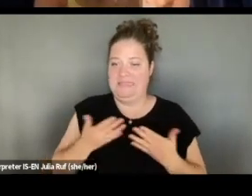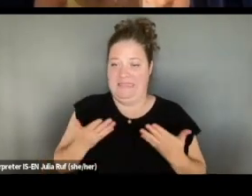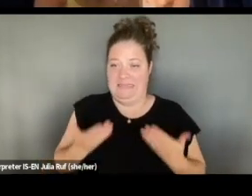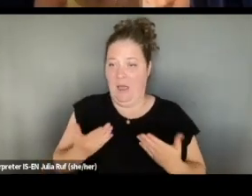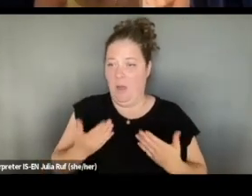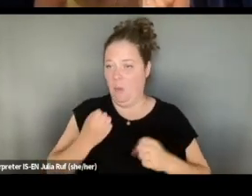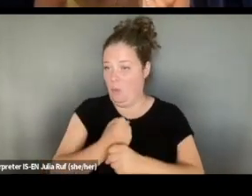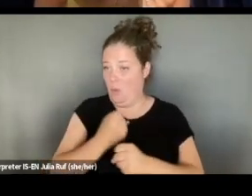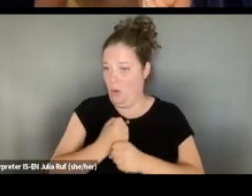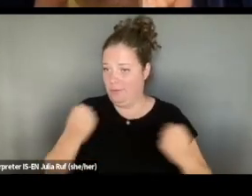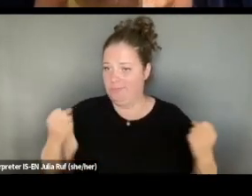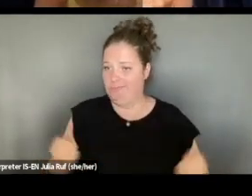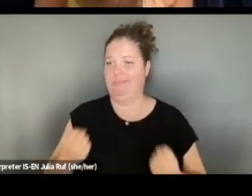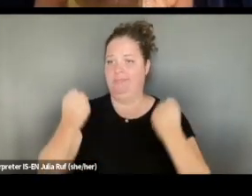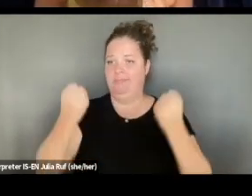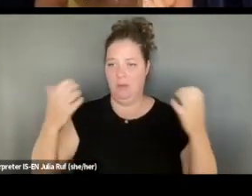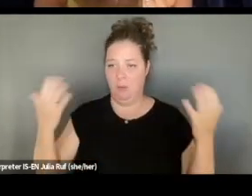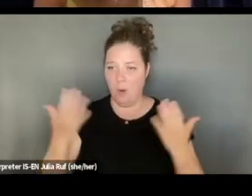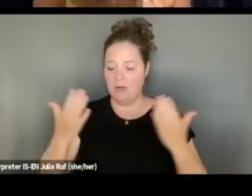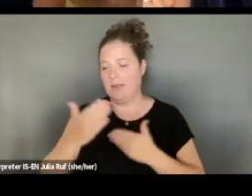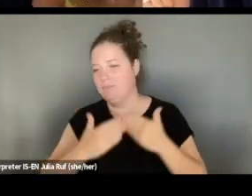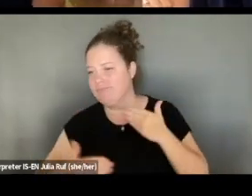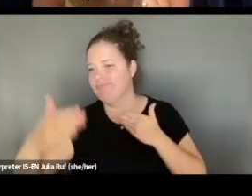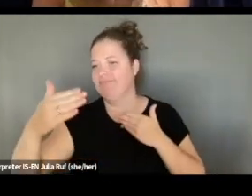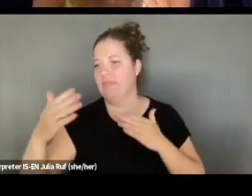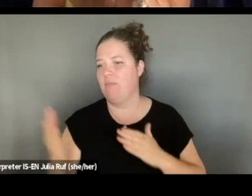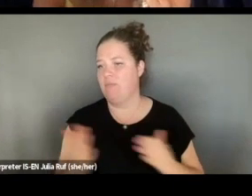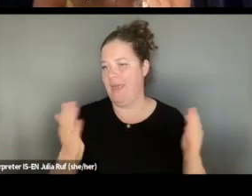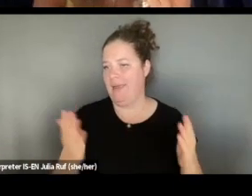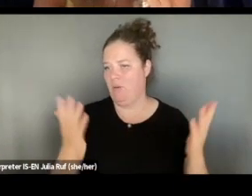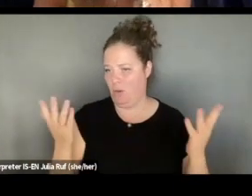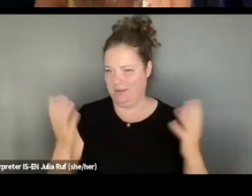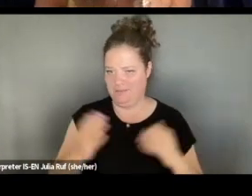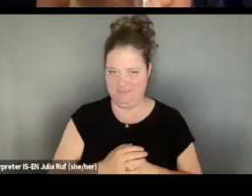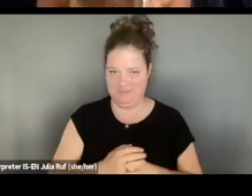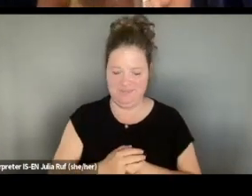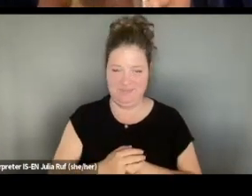ones. So, the next question